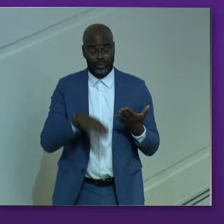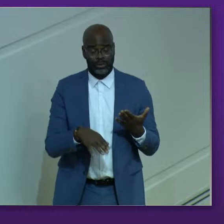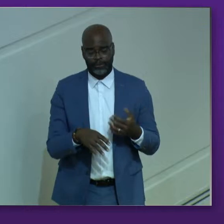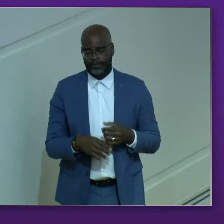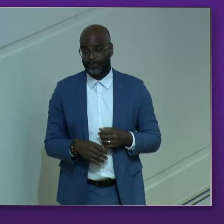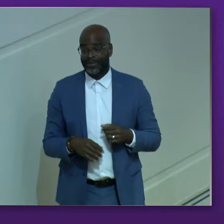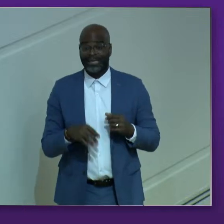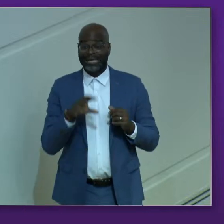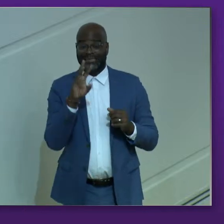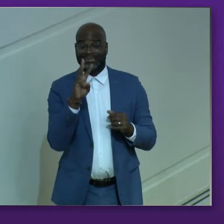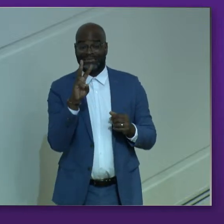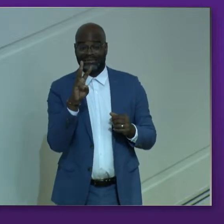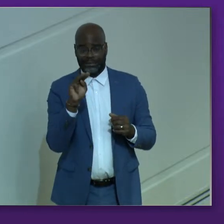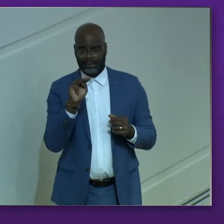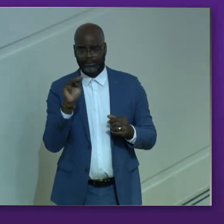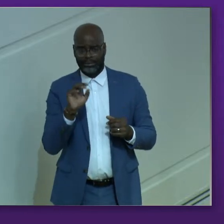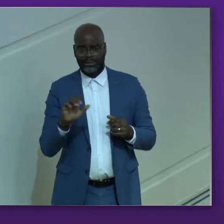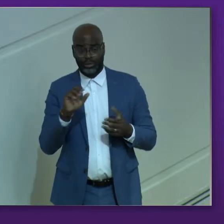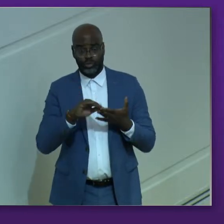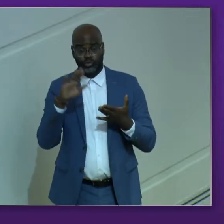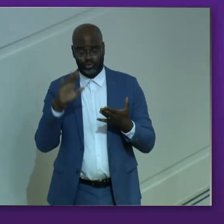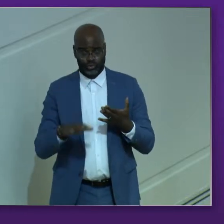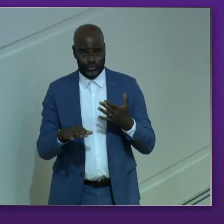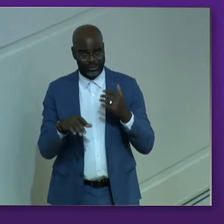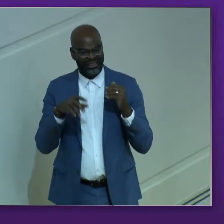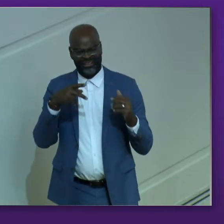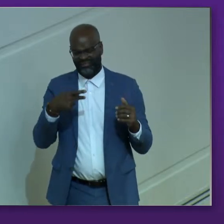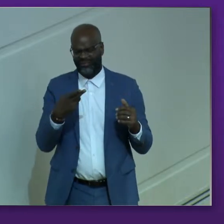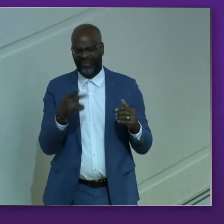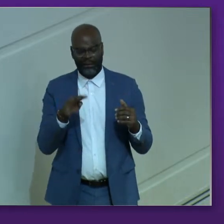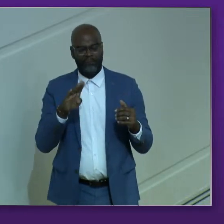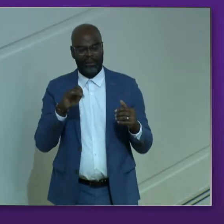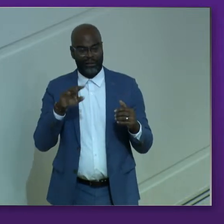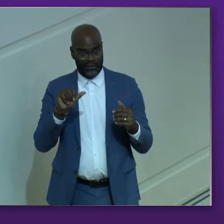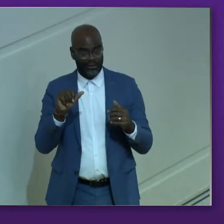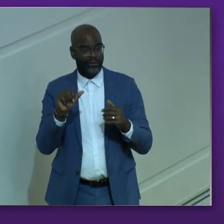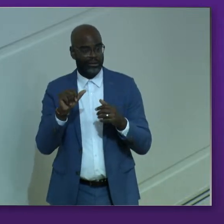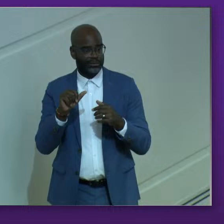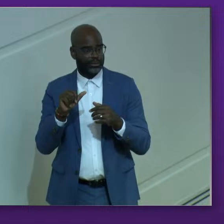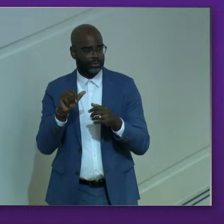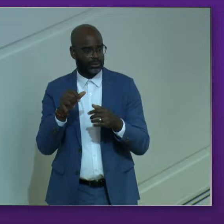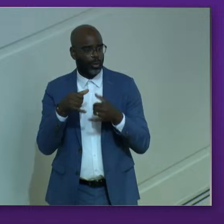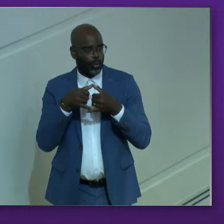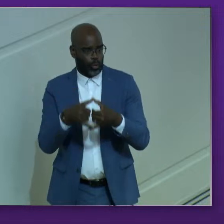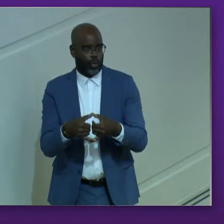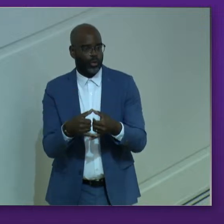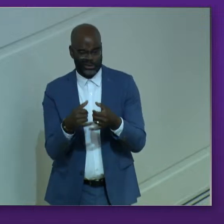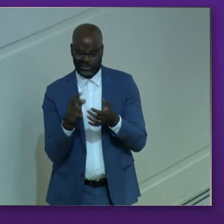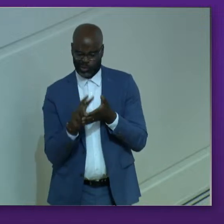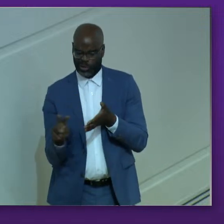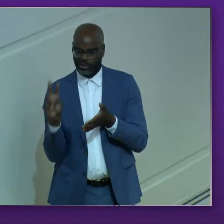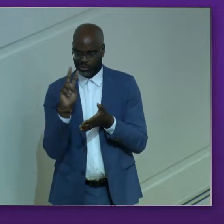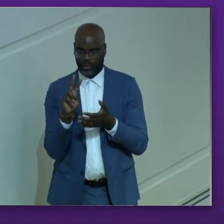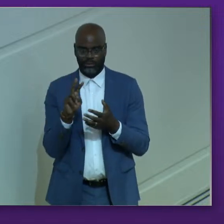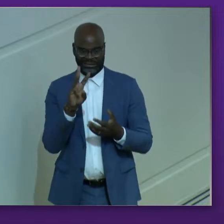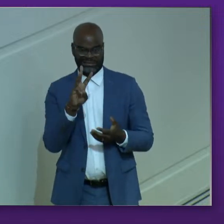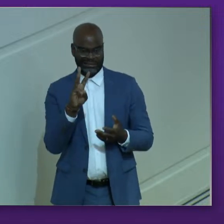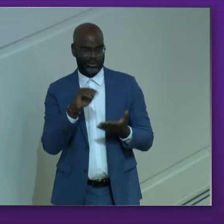ABOUT WHY WE ARE HERE WHY WE DO WHAT WE DO. AND SOME OF THE IMPACT THAT HAS BEEN MADE. THERE IS NOT ENOUGH TIME TO